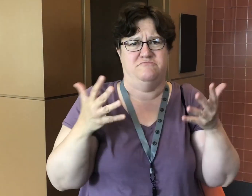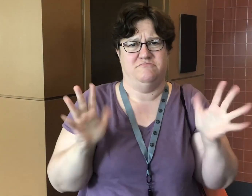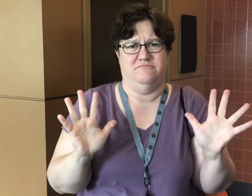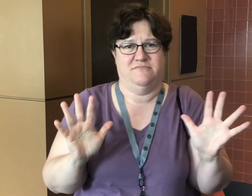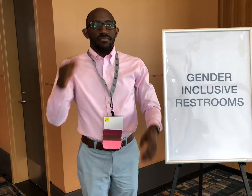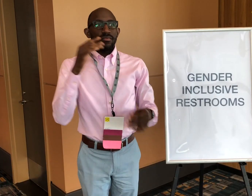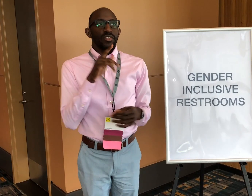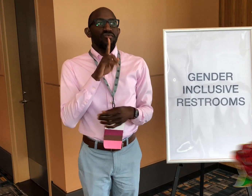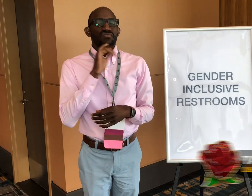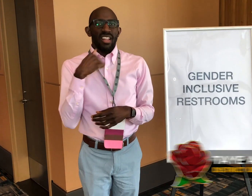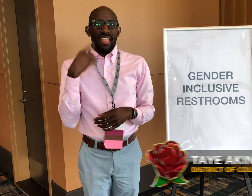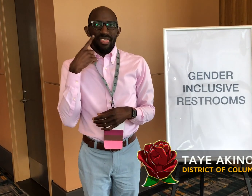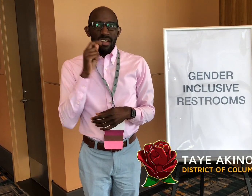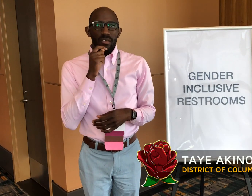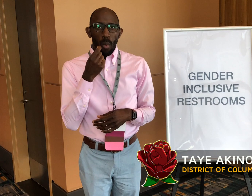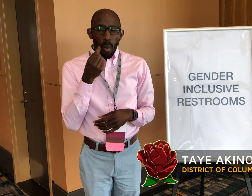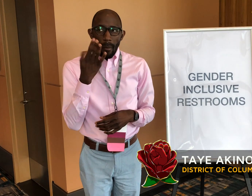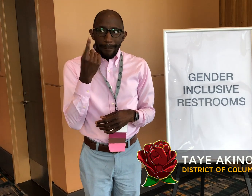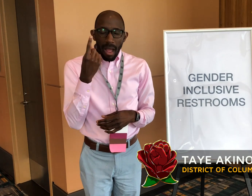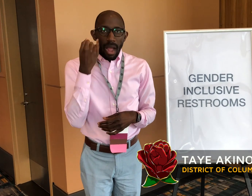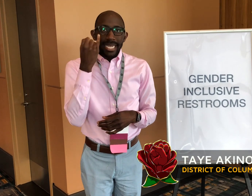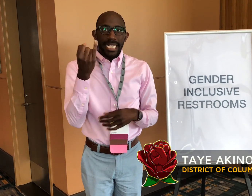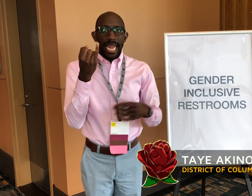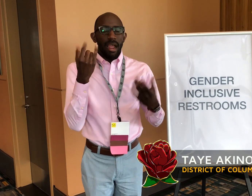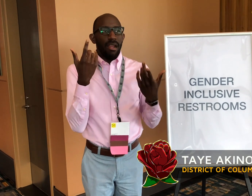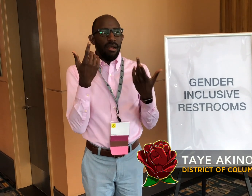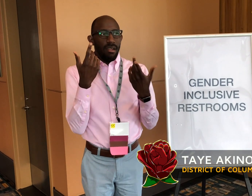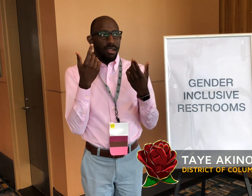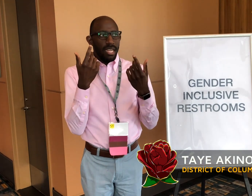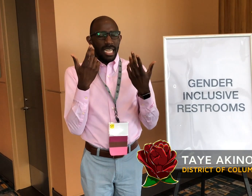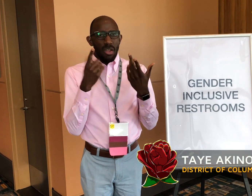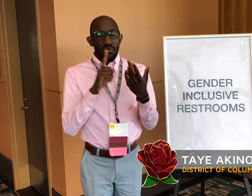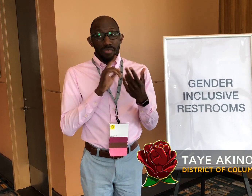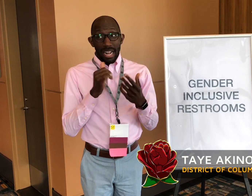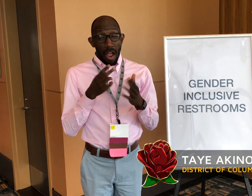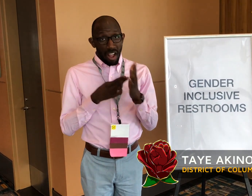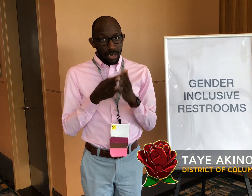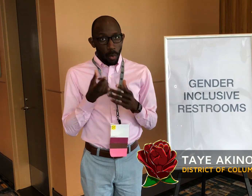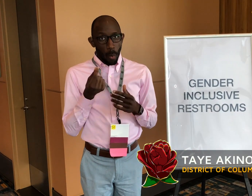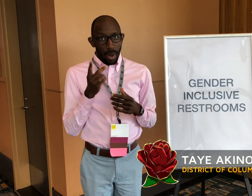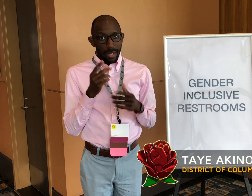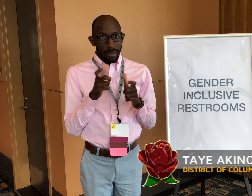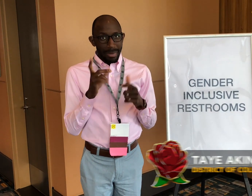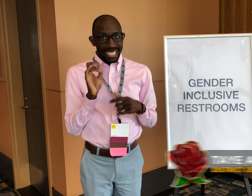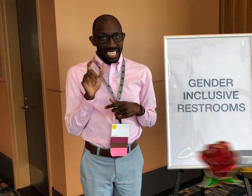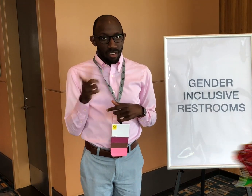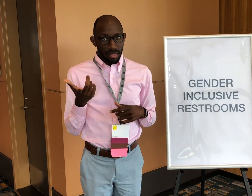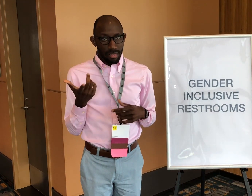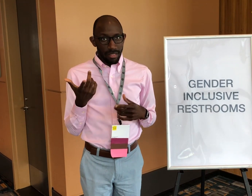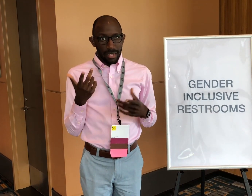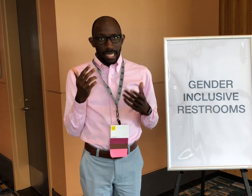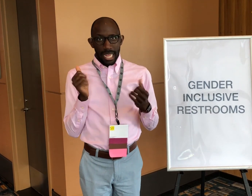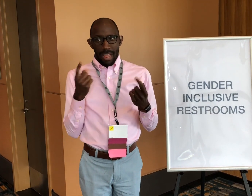I think it’s a cool idea. Honestly...what’s the big deal?